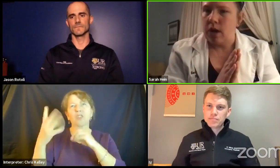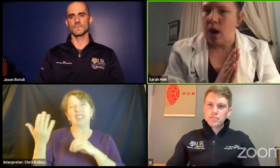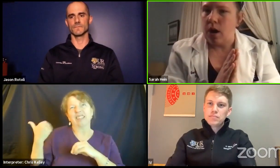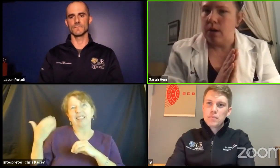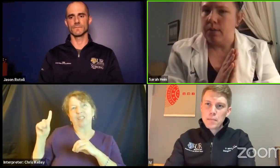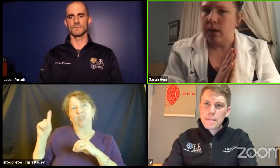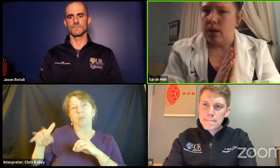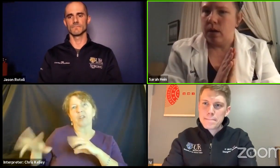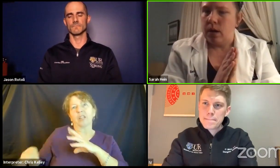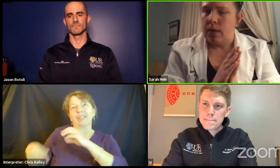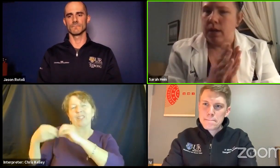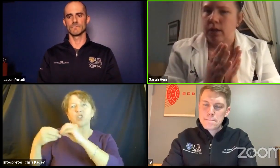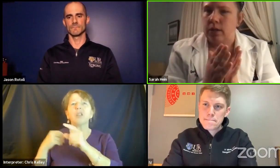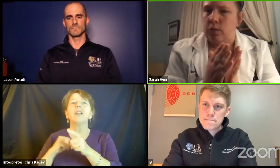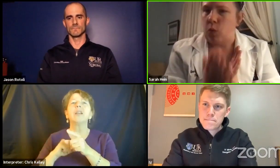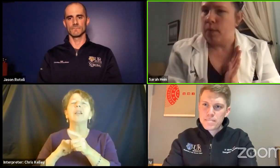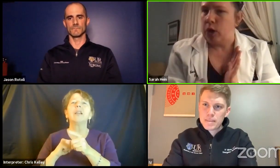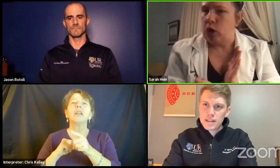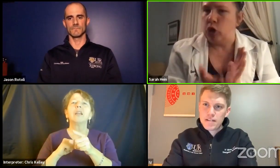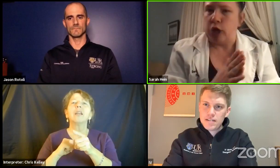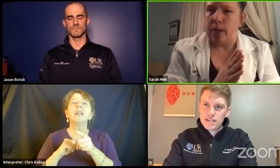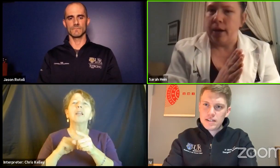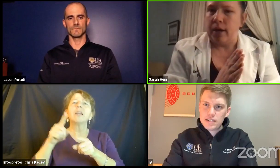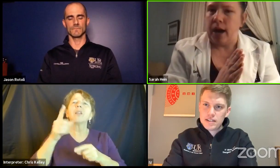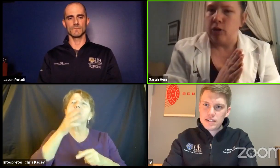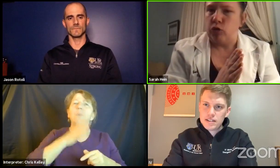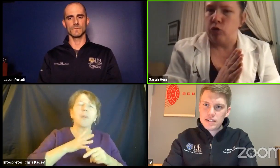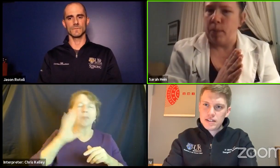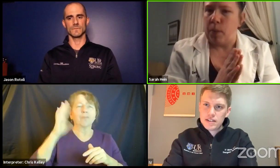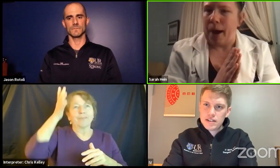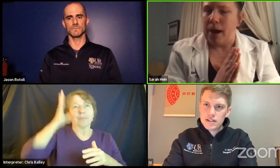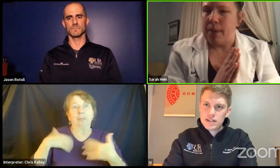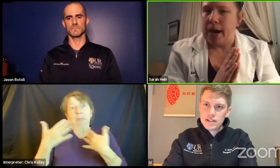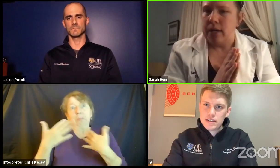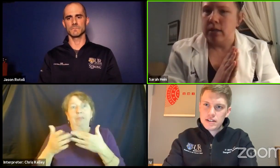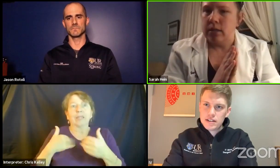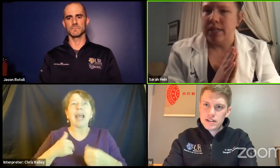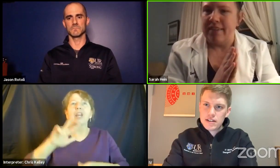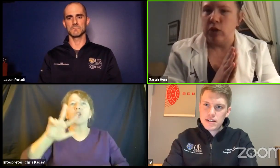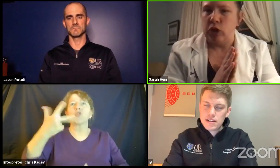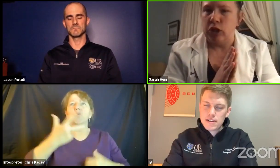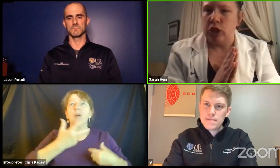having a heart attack and they're just, eh, uncomfortable. Eh, it's just a little bit of a